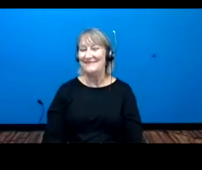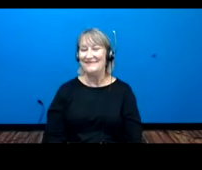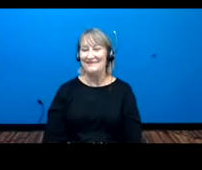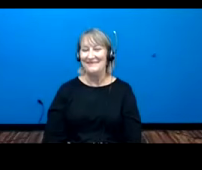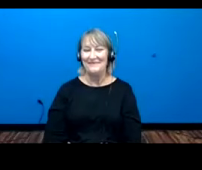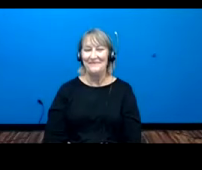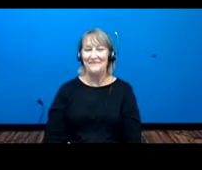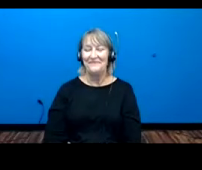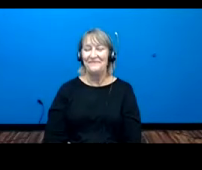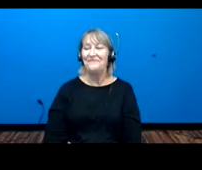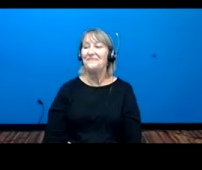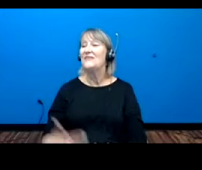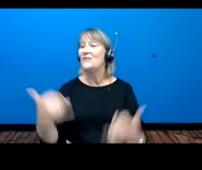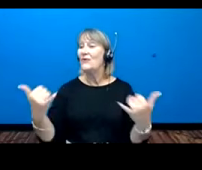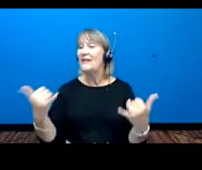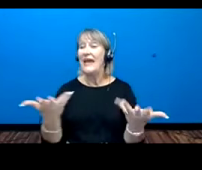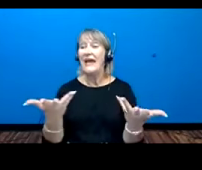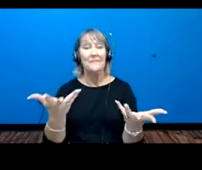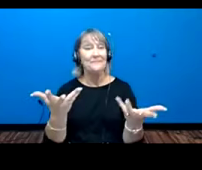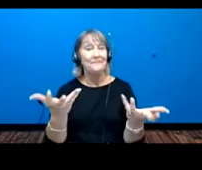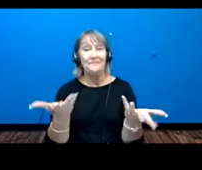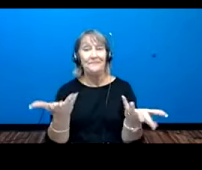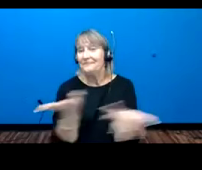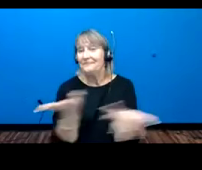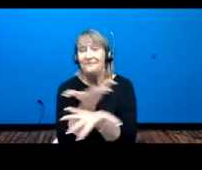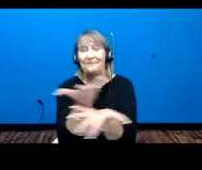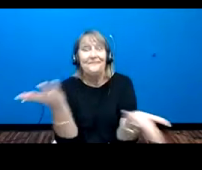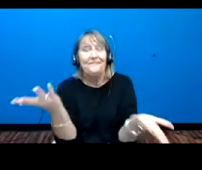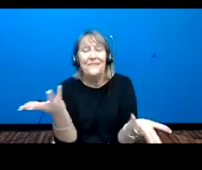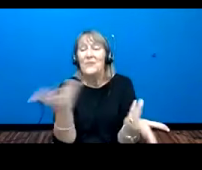So we would like to know what questions you have for us